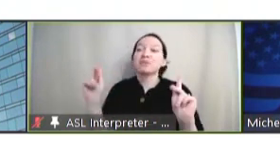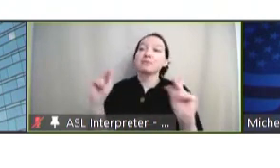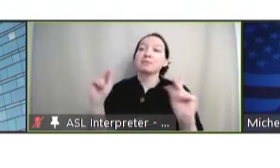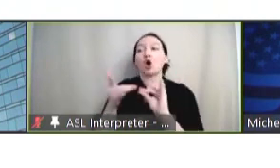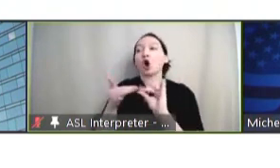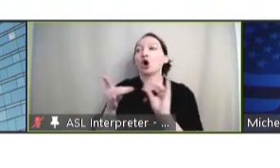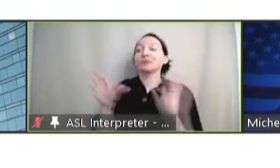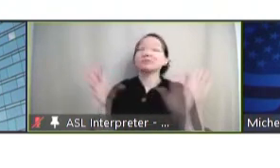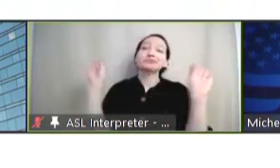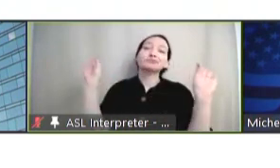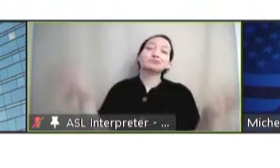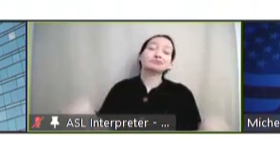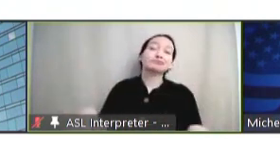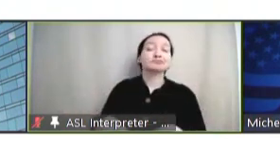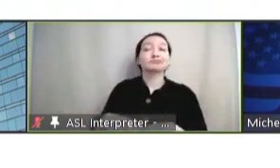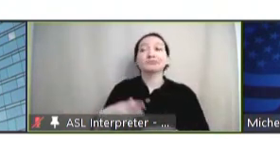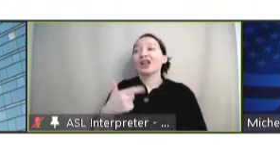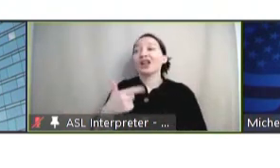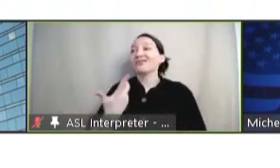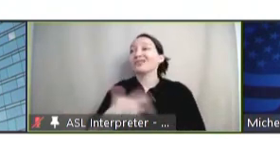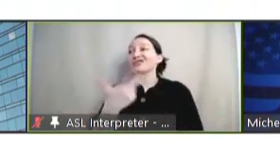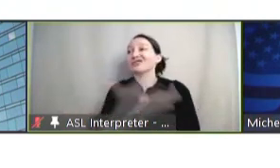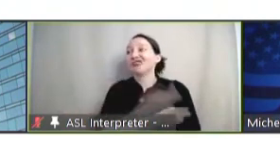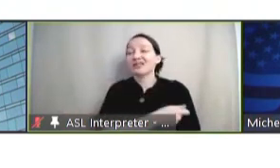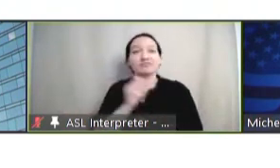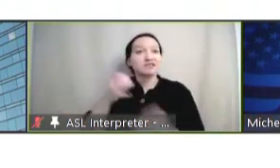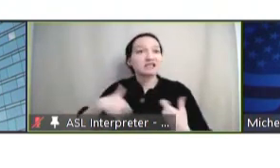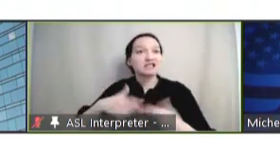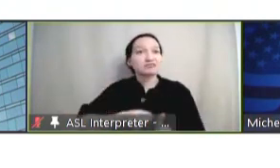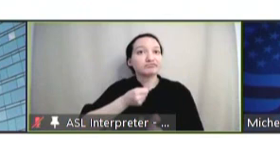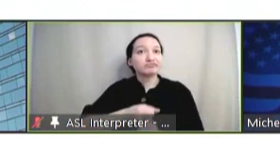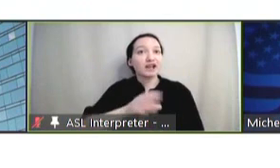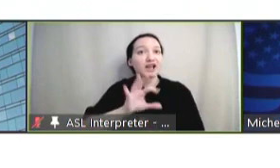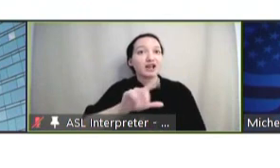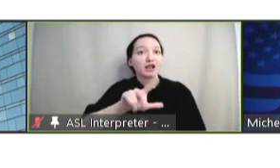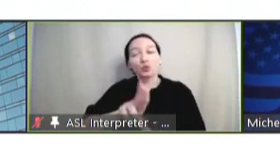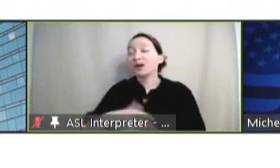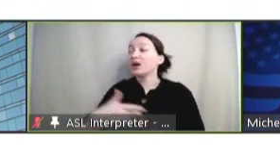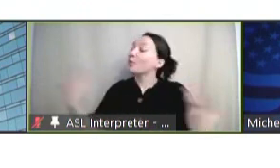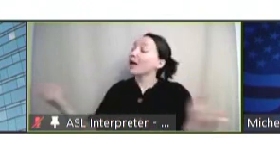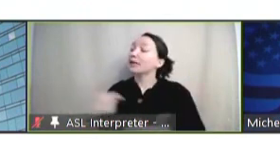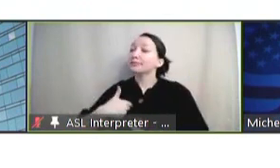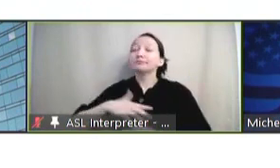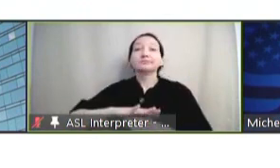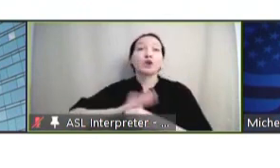well, I got the vaccine, and I got the flu anyway. Well, I got the COVID vaccine;